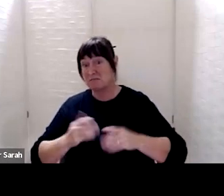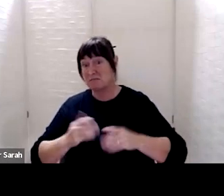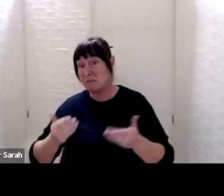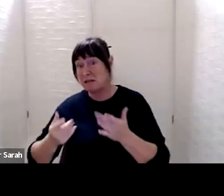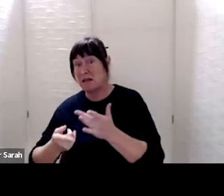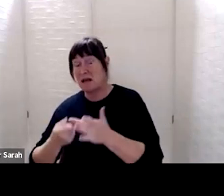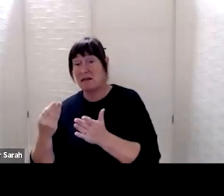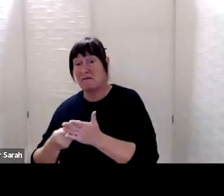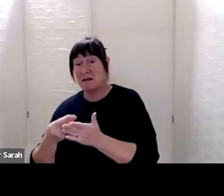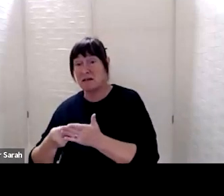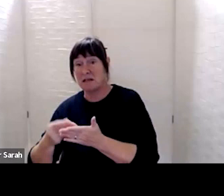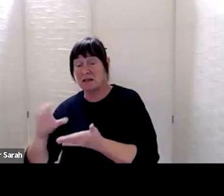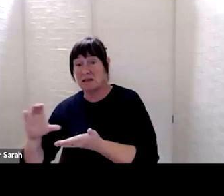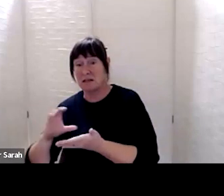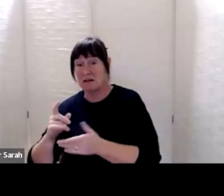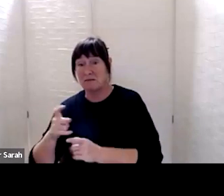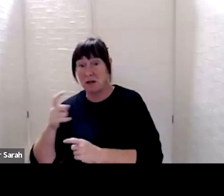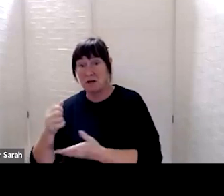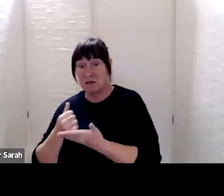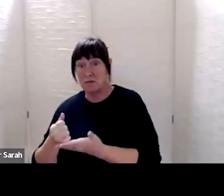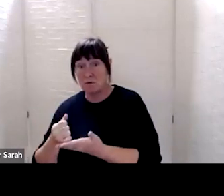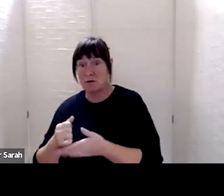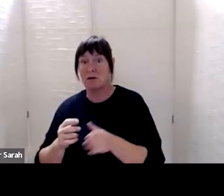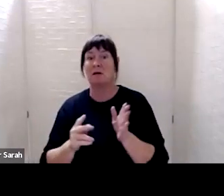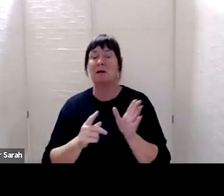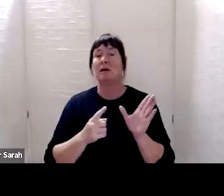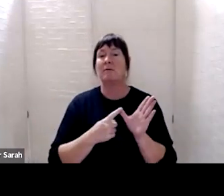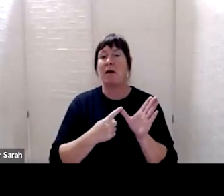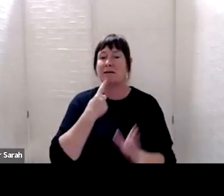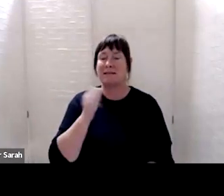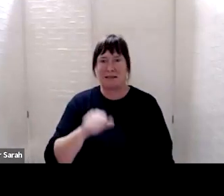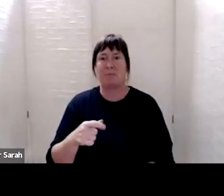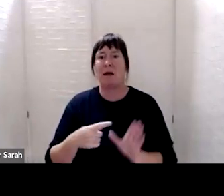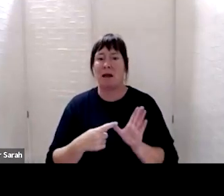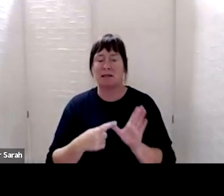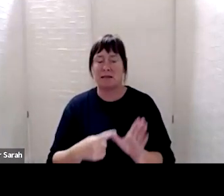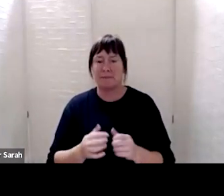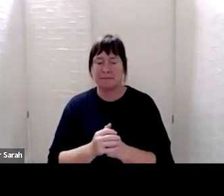Yes so I’ll answer that thank you. So at the moment